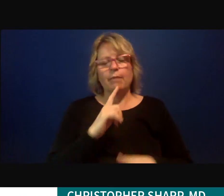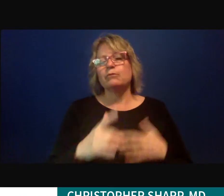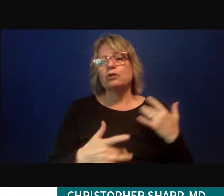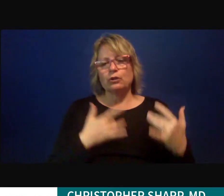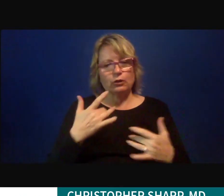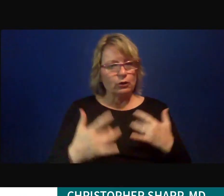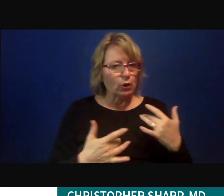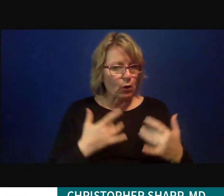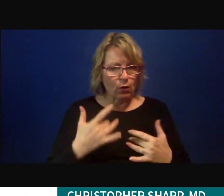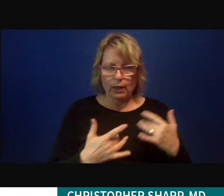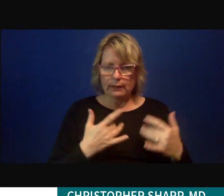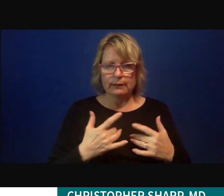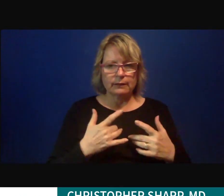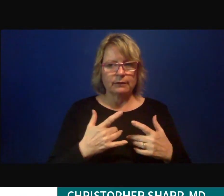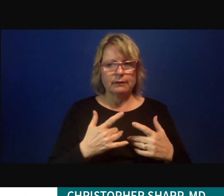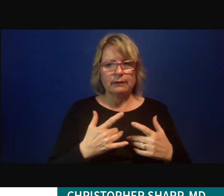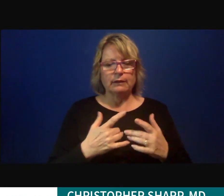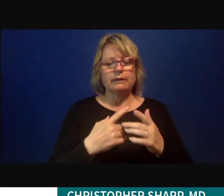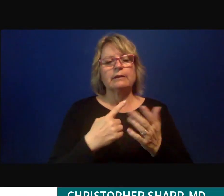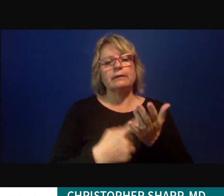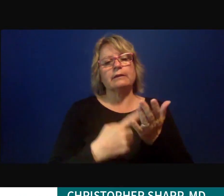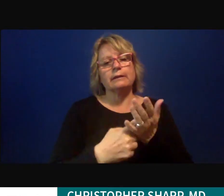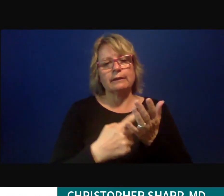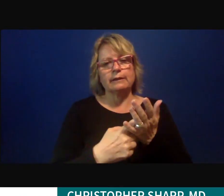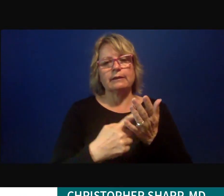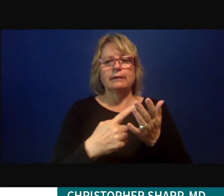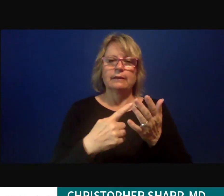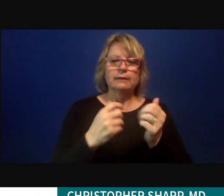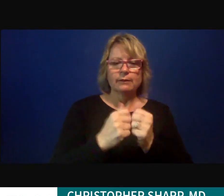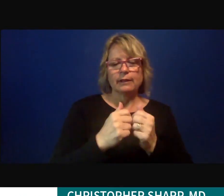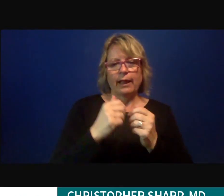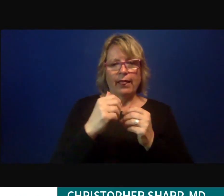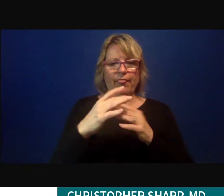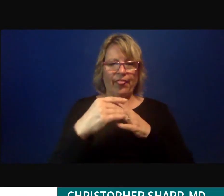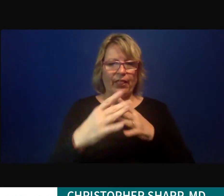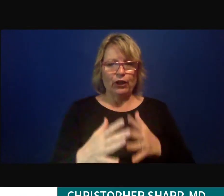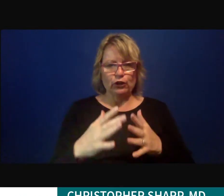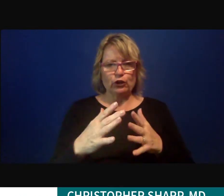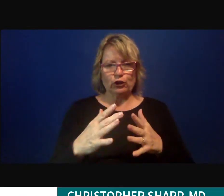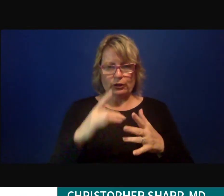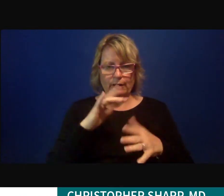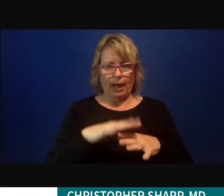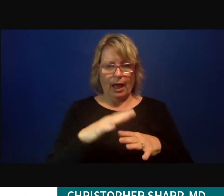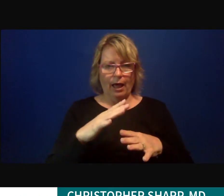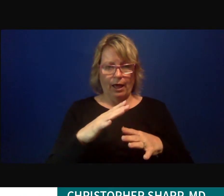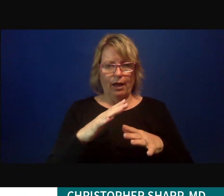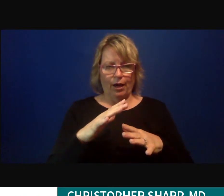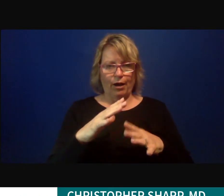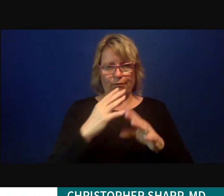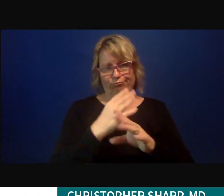to be talking with the leaders that we have on the call today because there is no telehealth